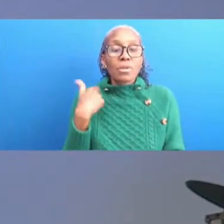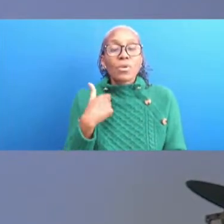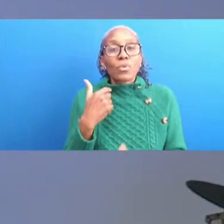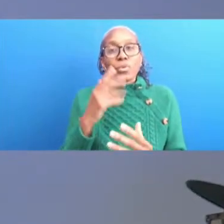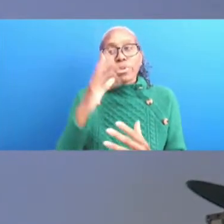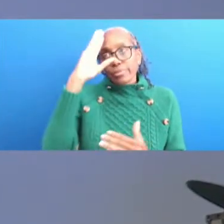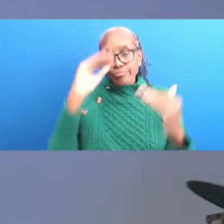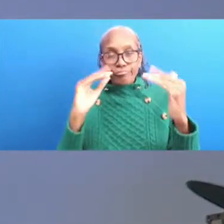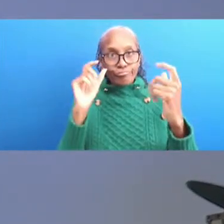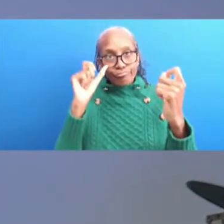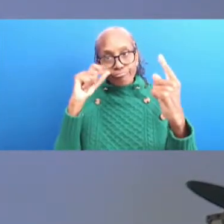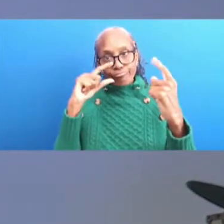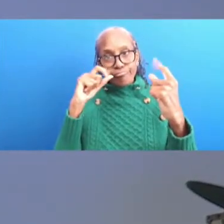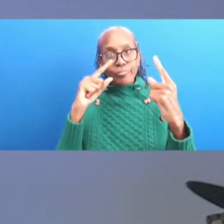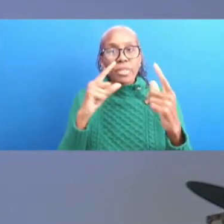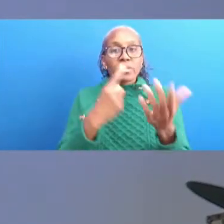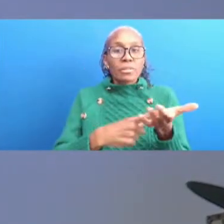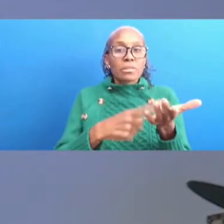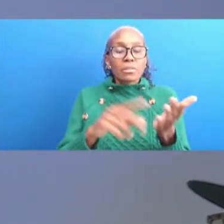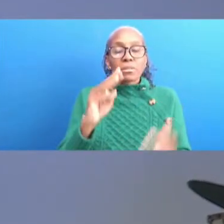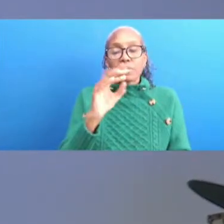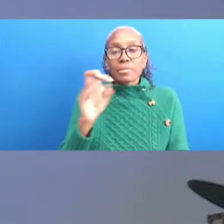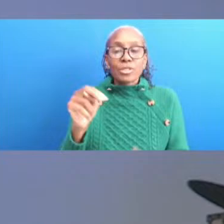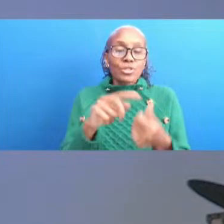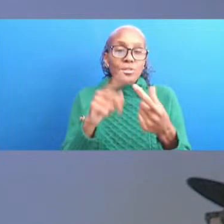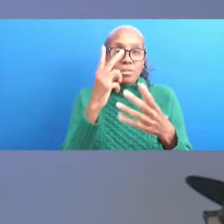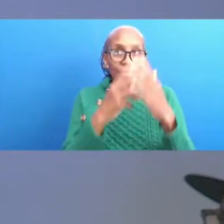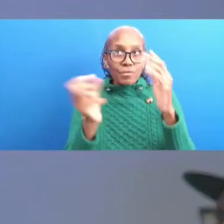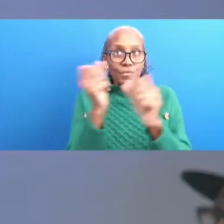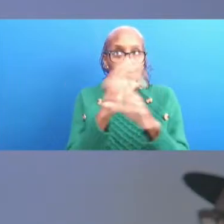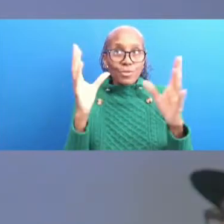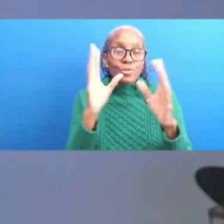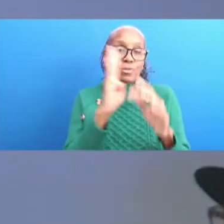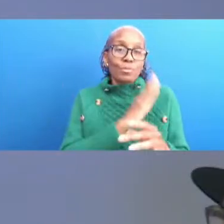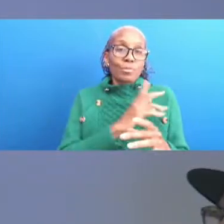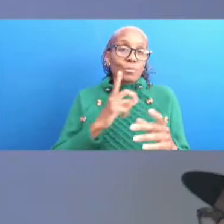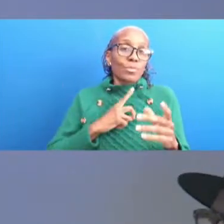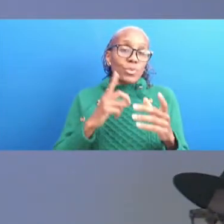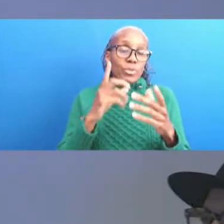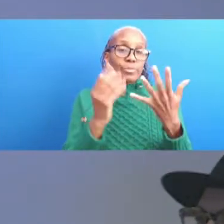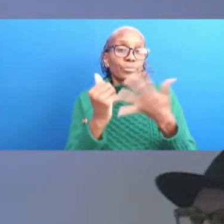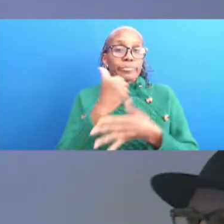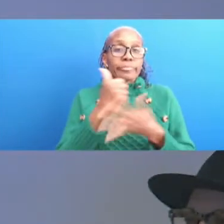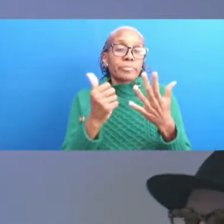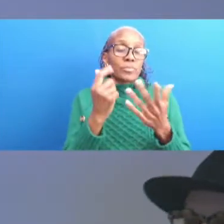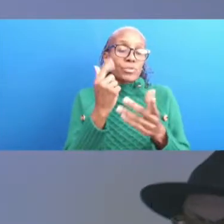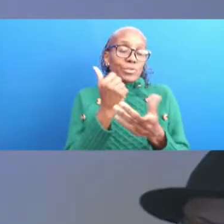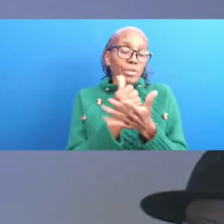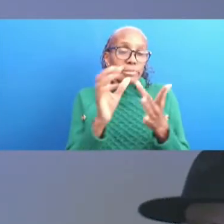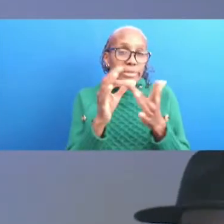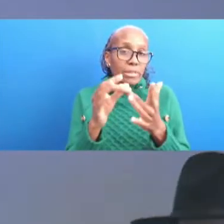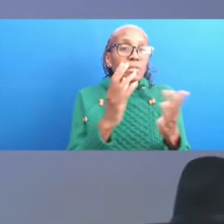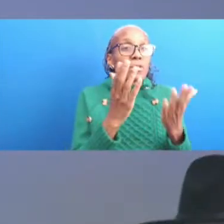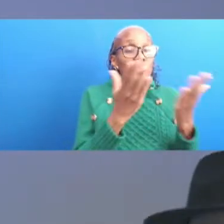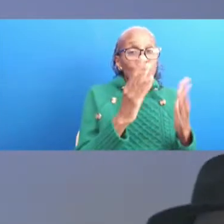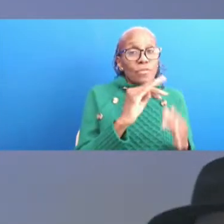TAKE CARE OF. THE FIRST THING IS ALWAYS WE LEVEL SET OUR MEETINGS BY GOING